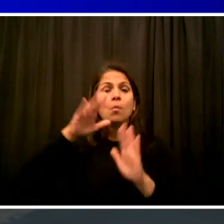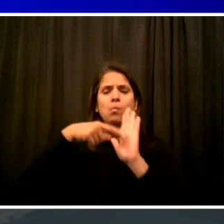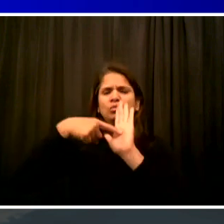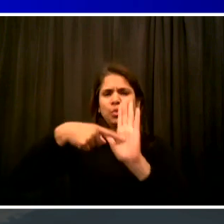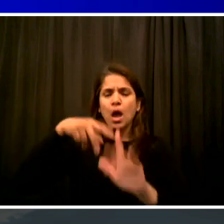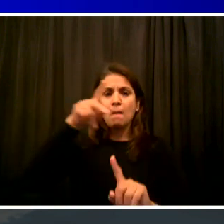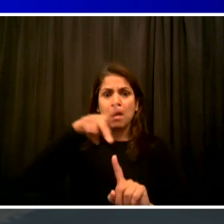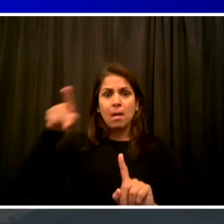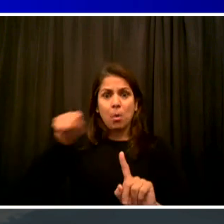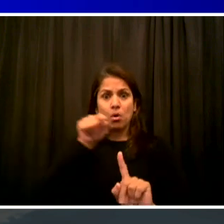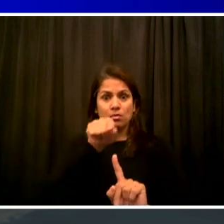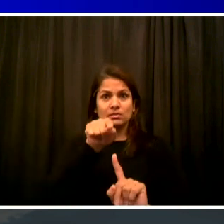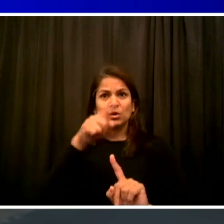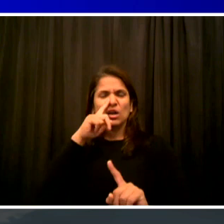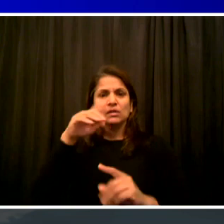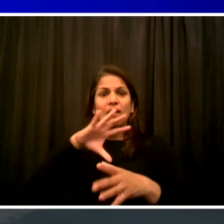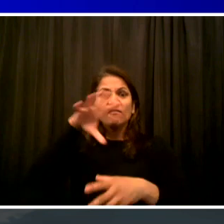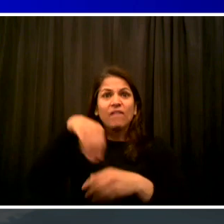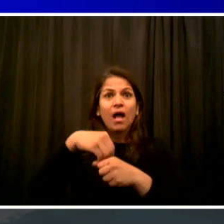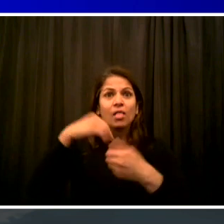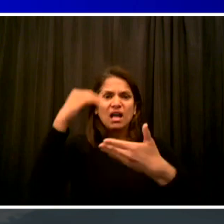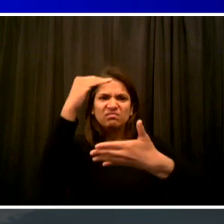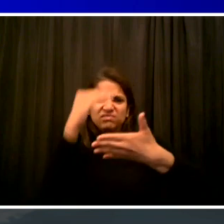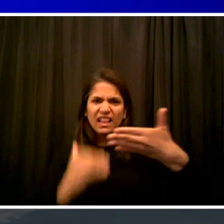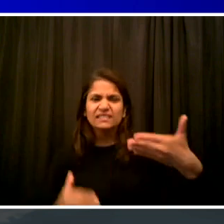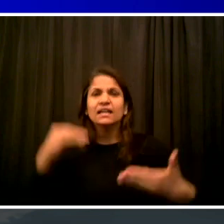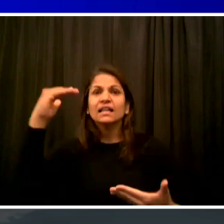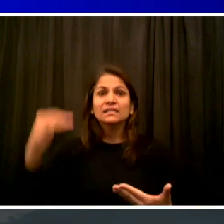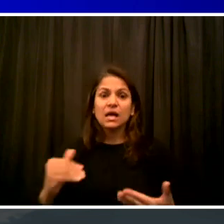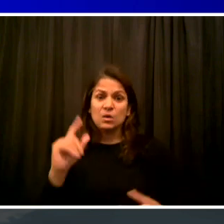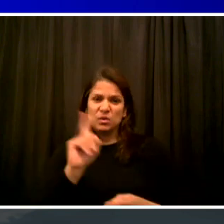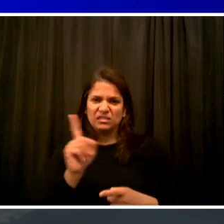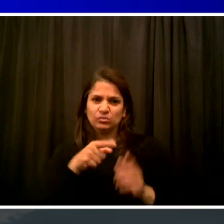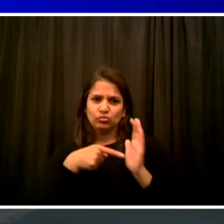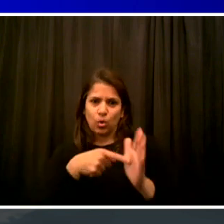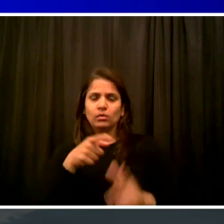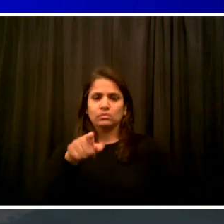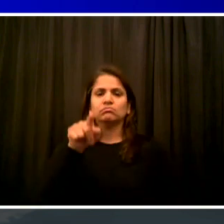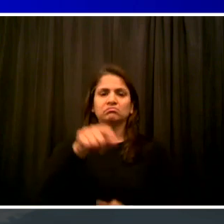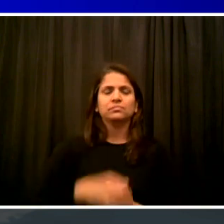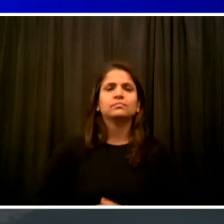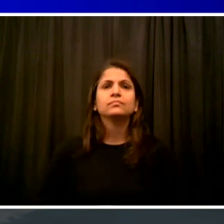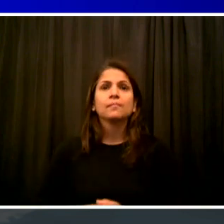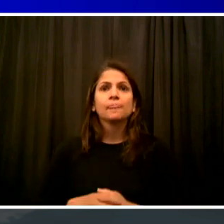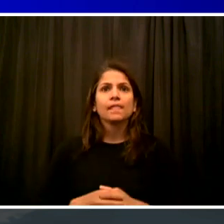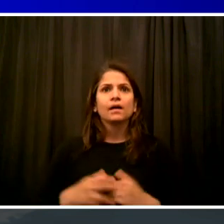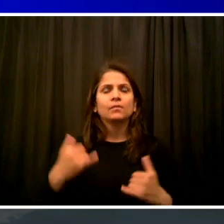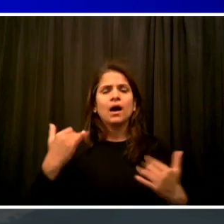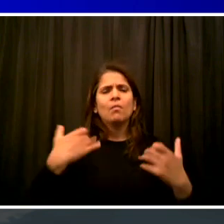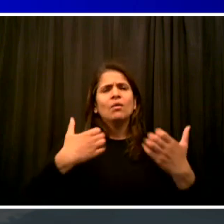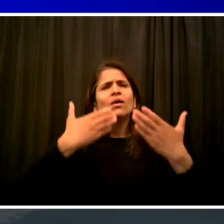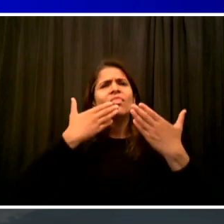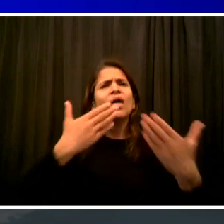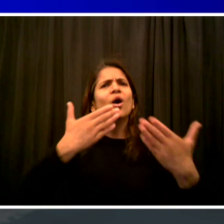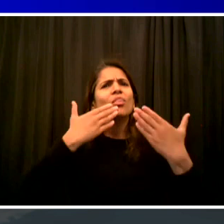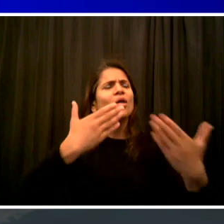DIFFERENT PLACES THAT THEY'LL BE. ANDIF DFERENT PEOPLE WHO HAVE BEEN PARTNERS AND RGOANIZATIONS. BUT LET ME TAKE THE OPPORTUNITY